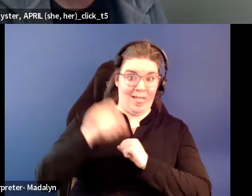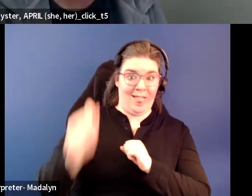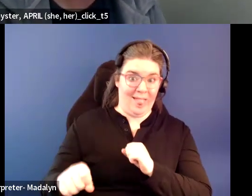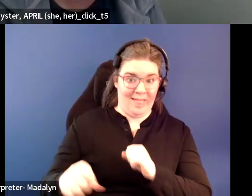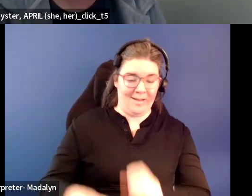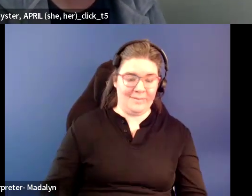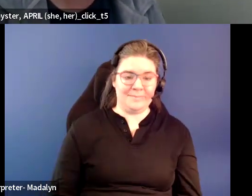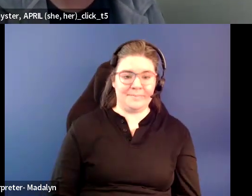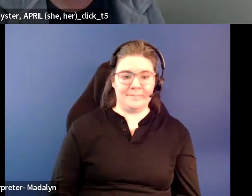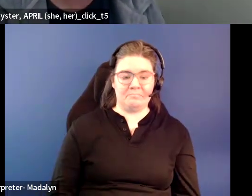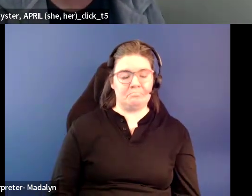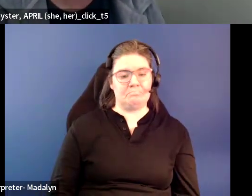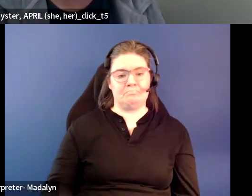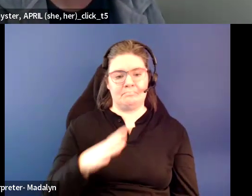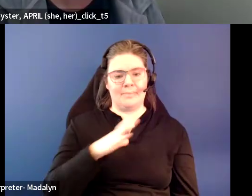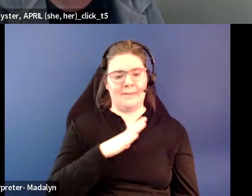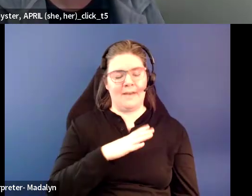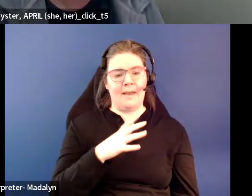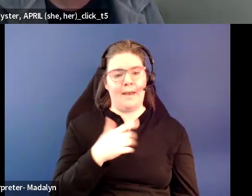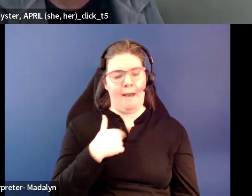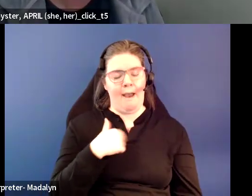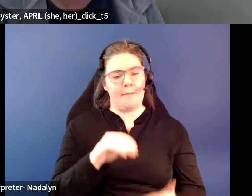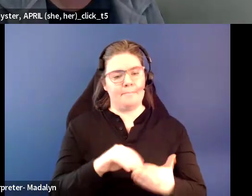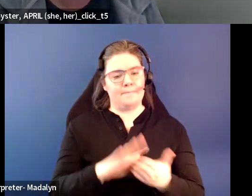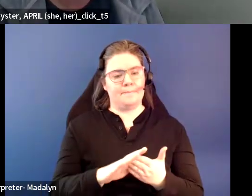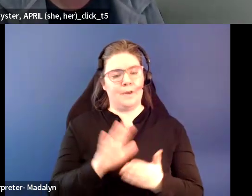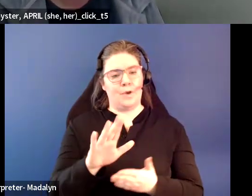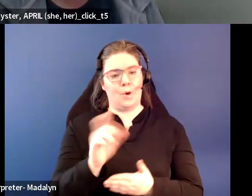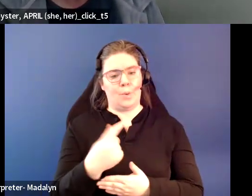Sierra Royster, APRIL (she, her): Well, no worries. I did write down your questions, and what I'll do is I'll reach out